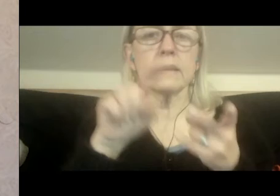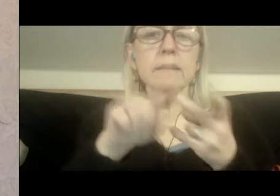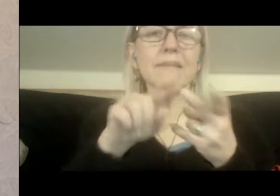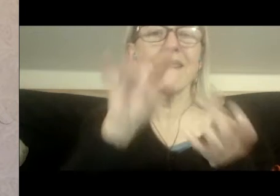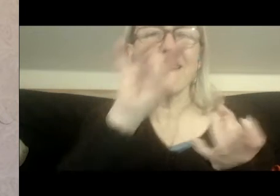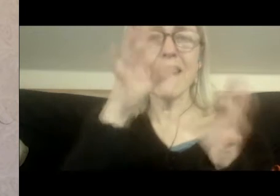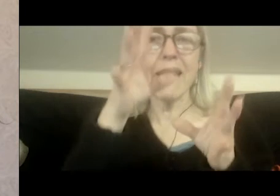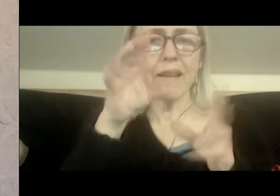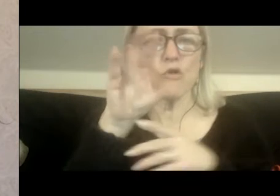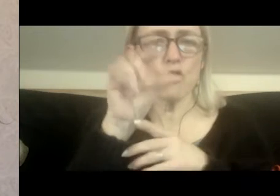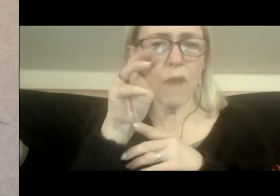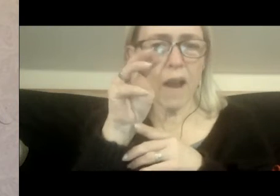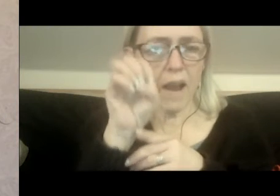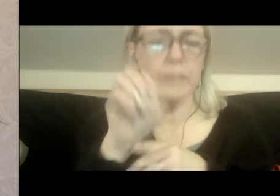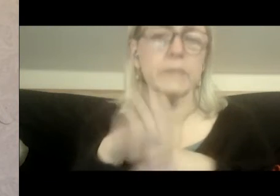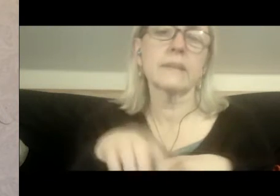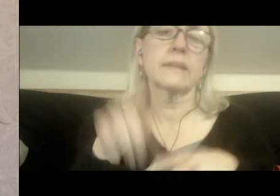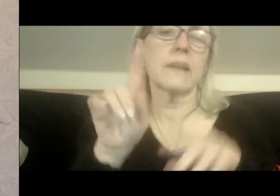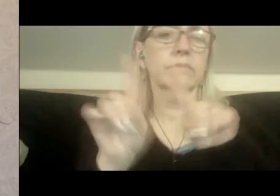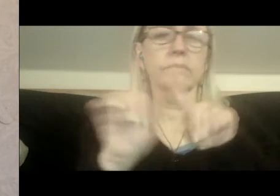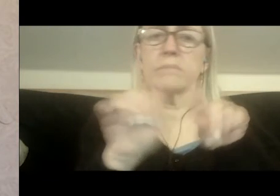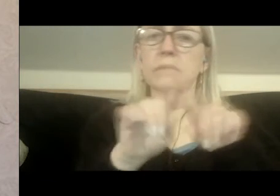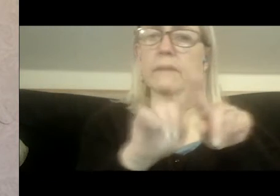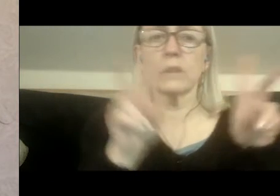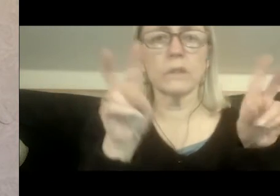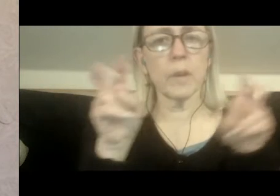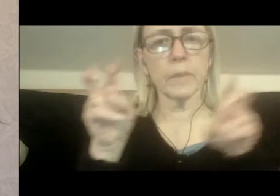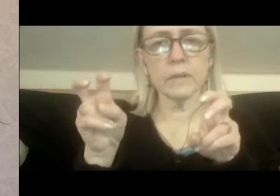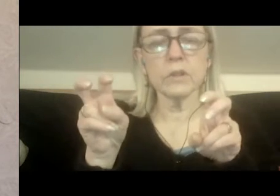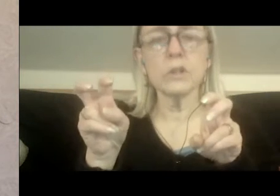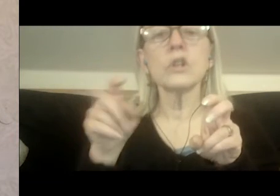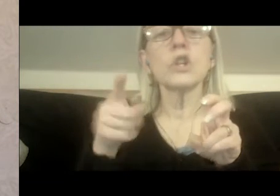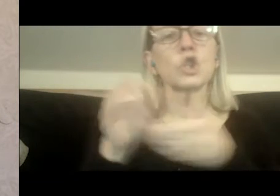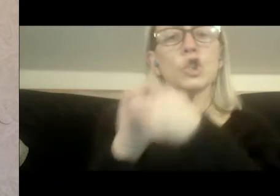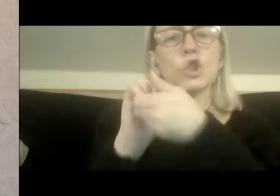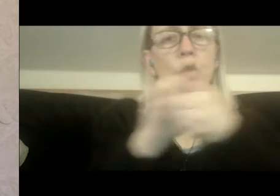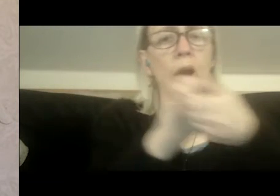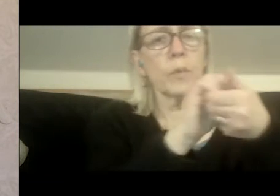She partners with underrepresented communities to inform these trainings, and she uses informative